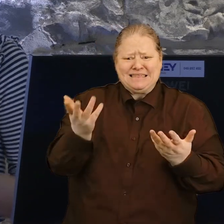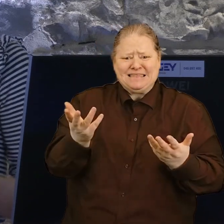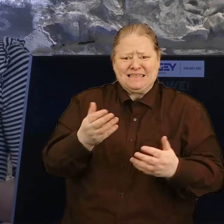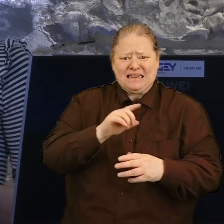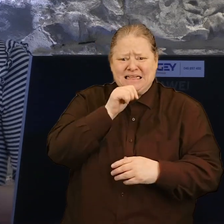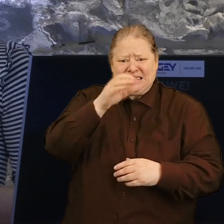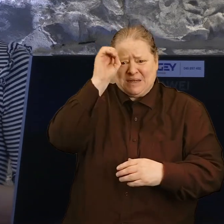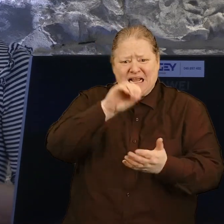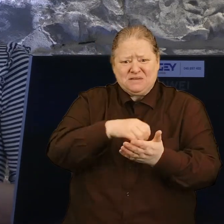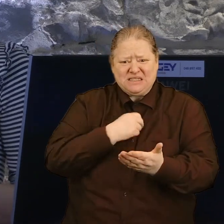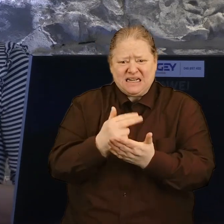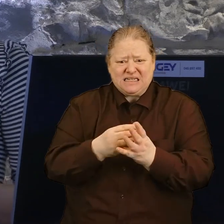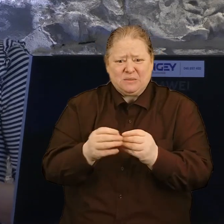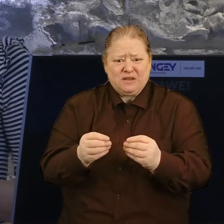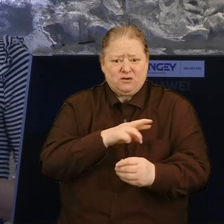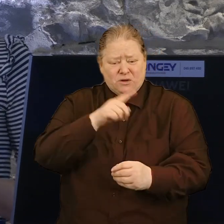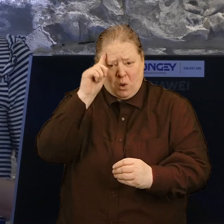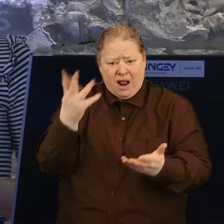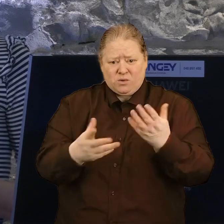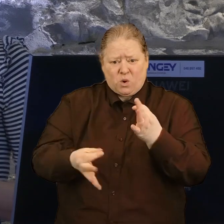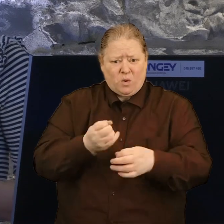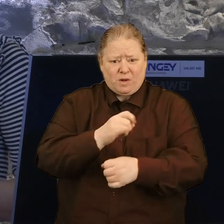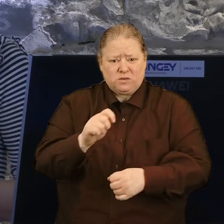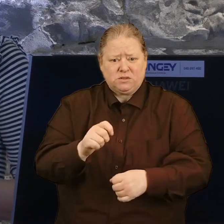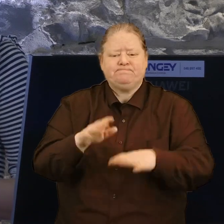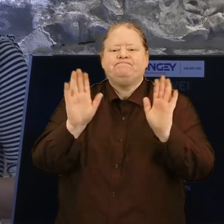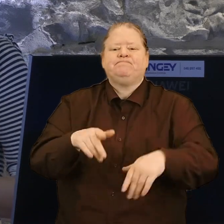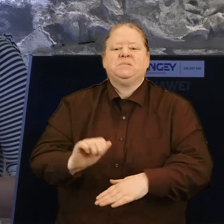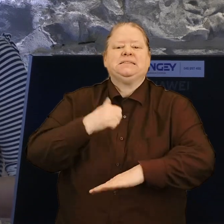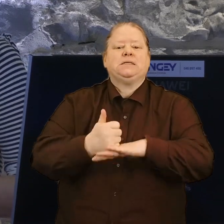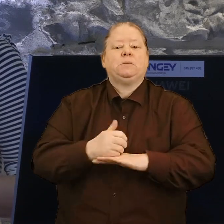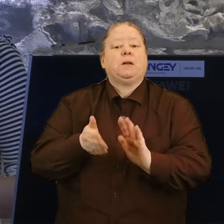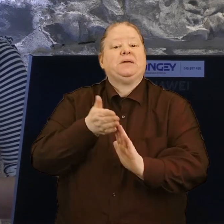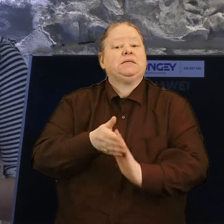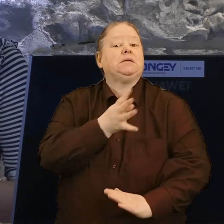to have to design something, they didn't really know how to go about it. In the end they set up a building committee and